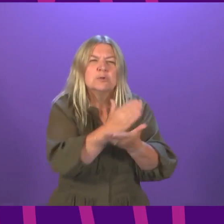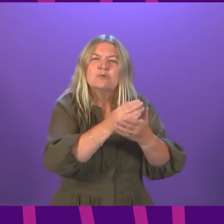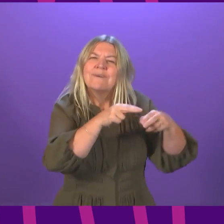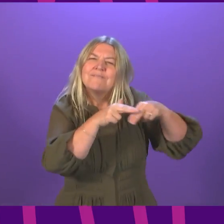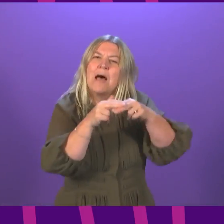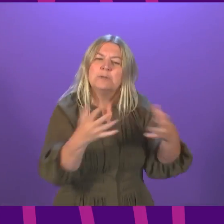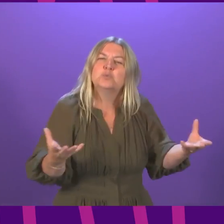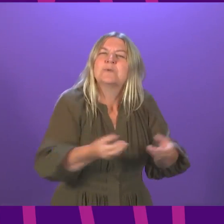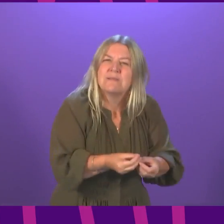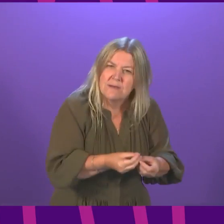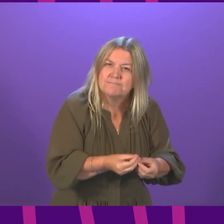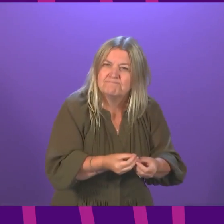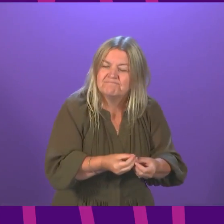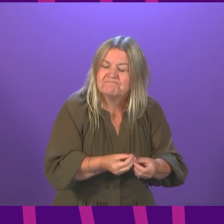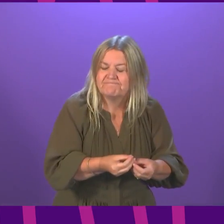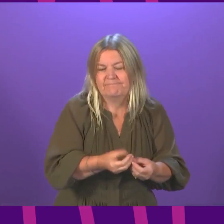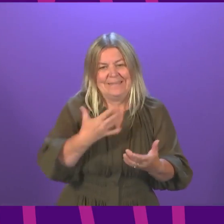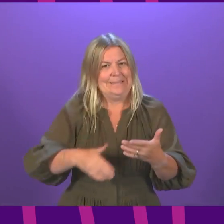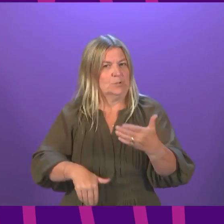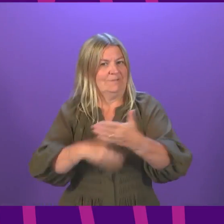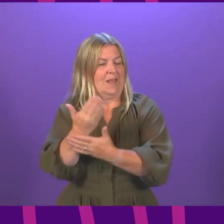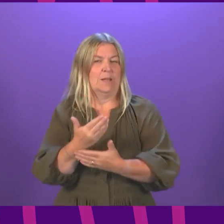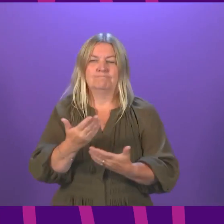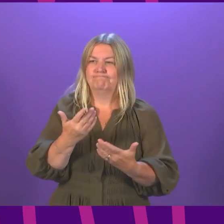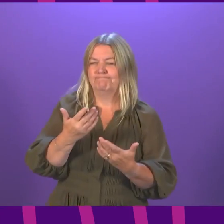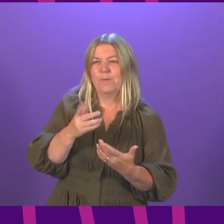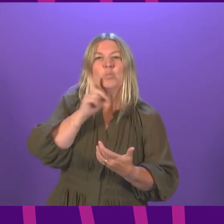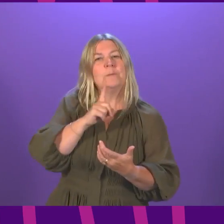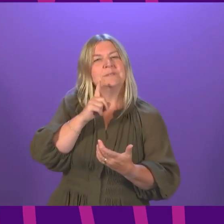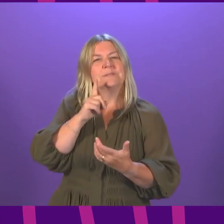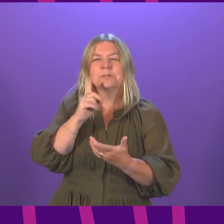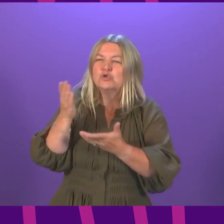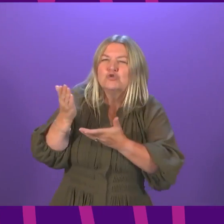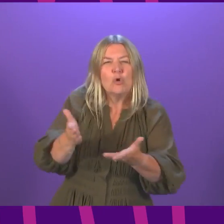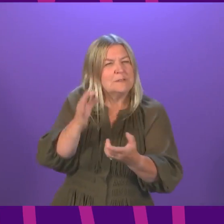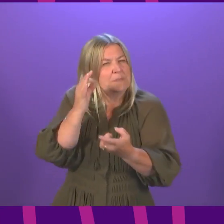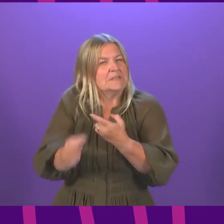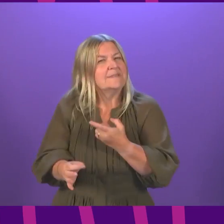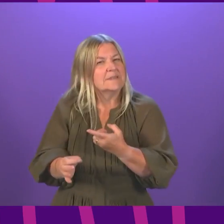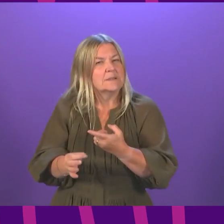of the priorities will be to develop and upscale women-specific services, particularly residential